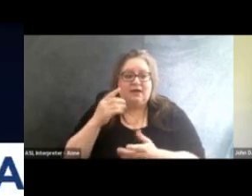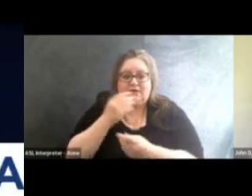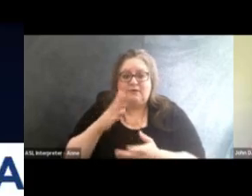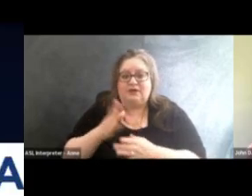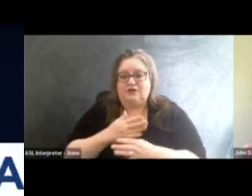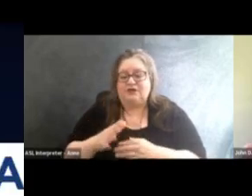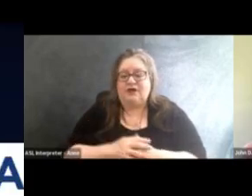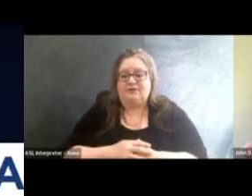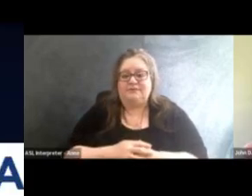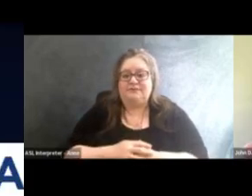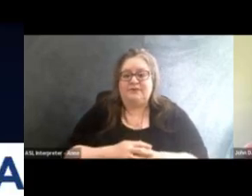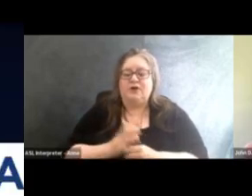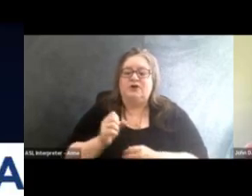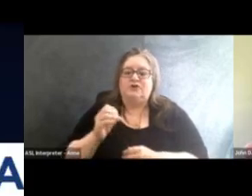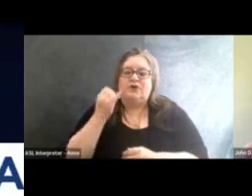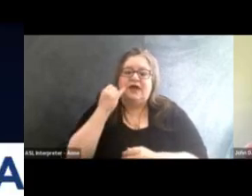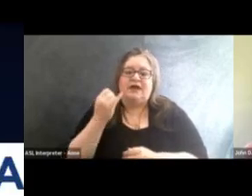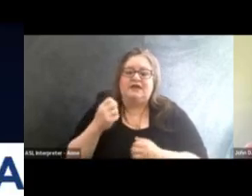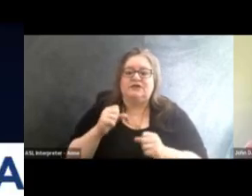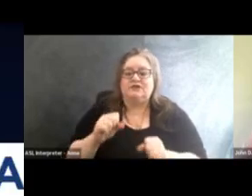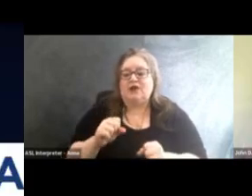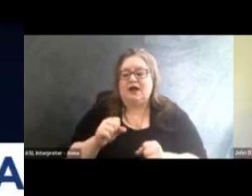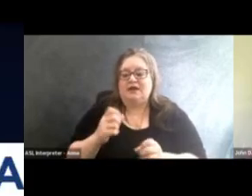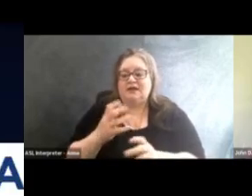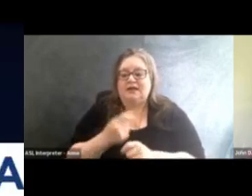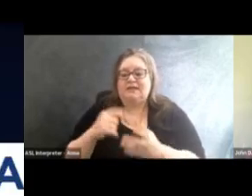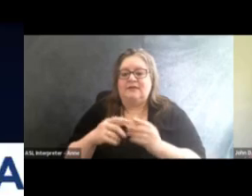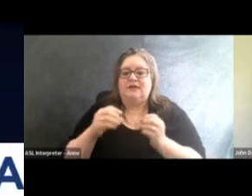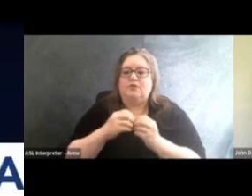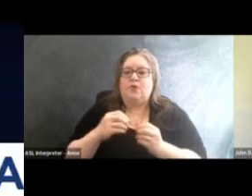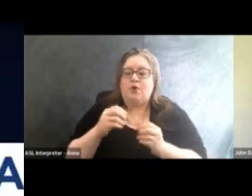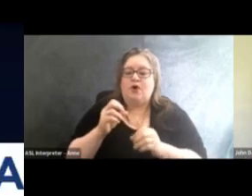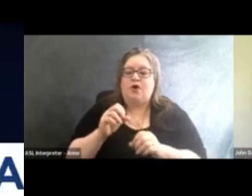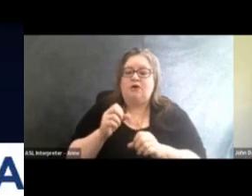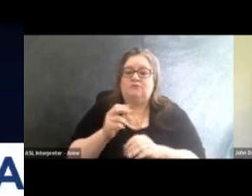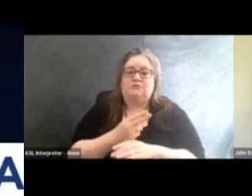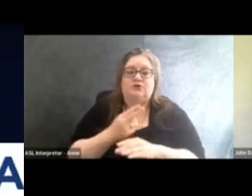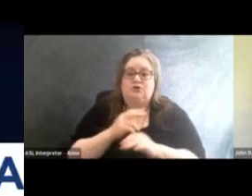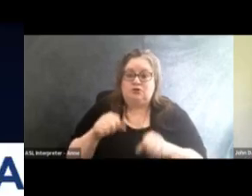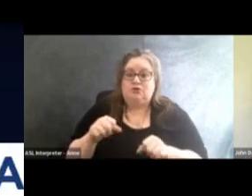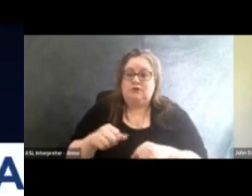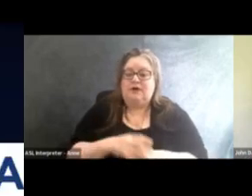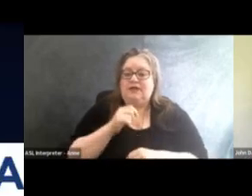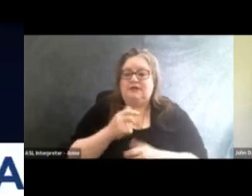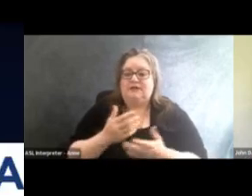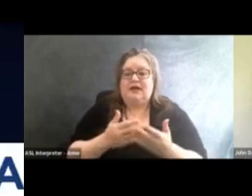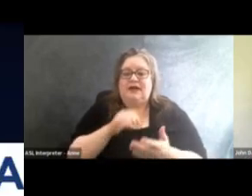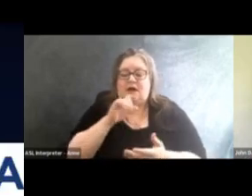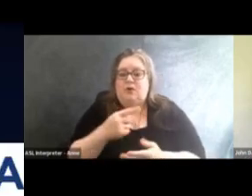So, you know, the idea is to try to get something that's more usable into the hands. And this isn't just being used in substance use disorder